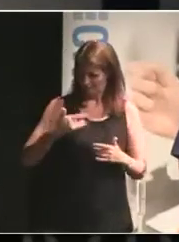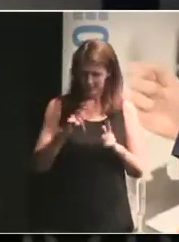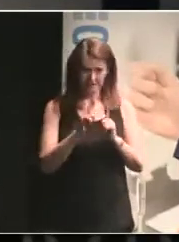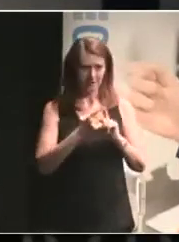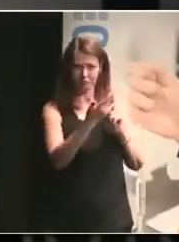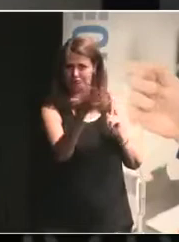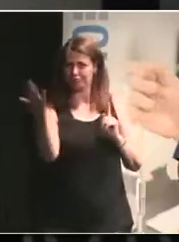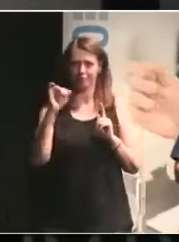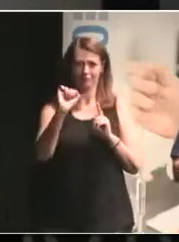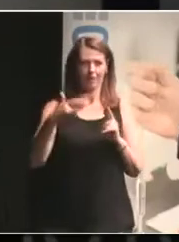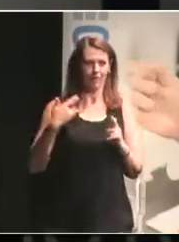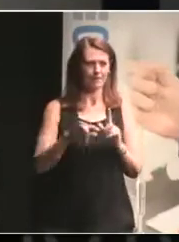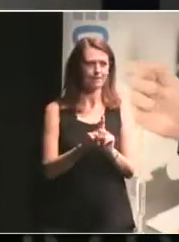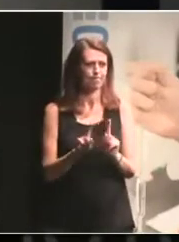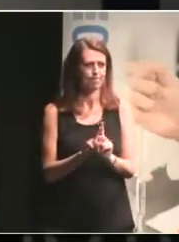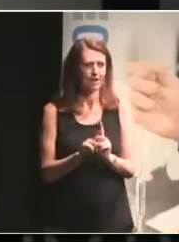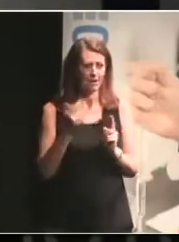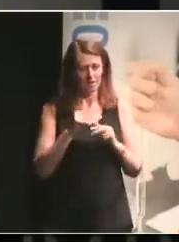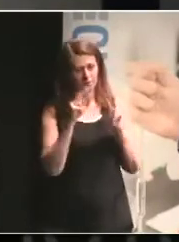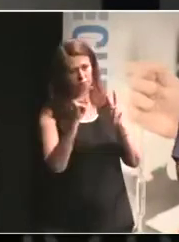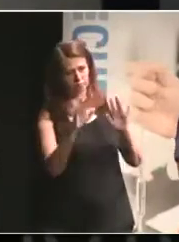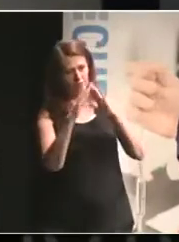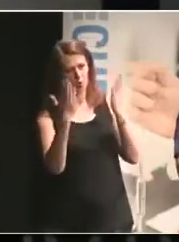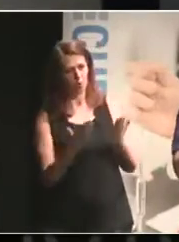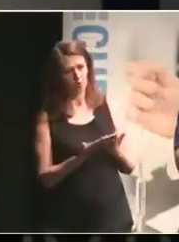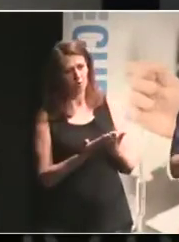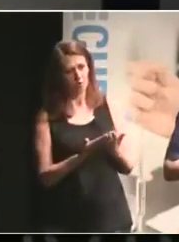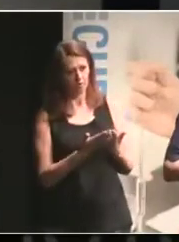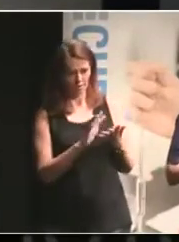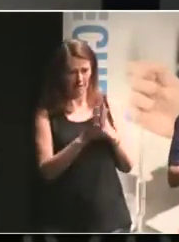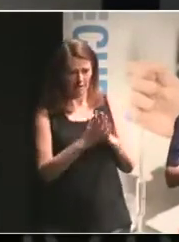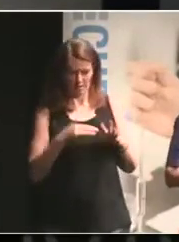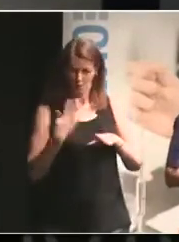had their lives and I’ve come to look at the world in a way that works for me.